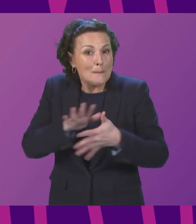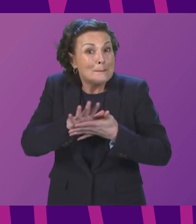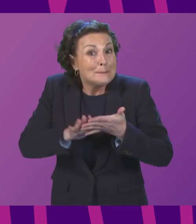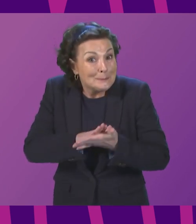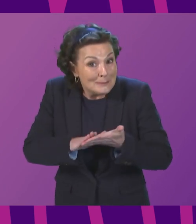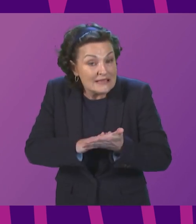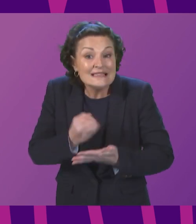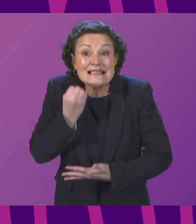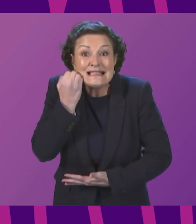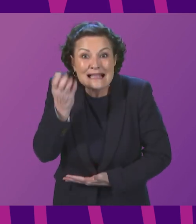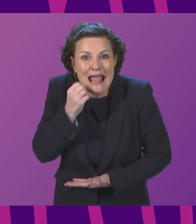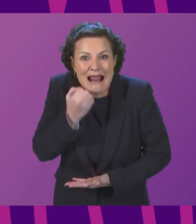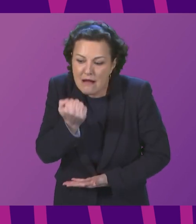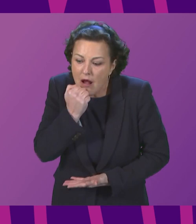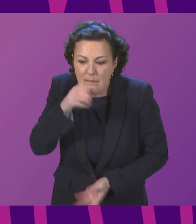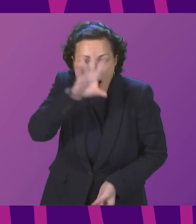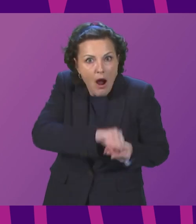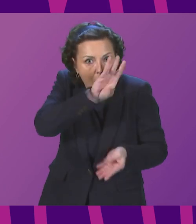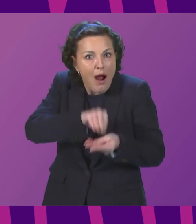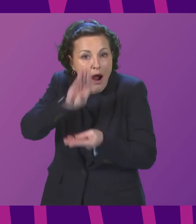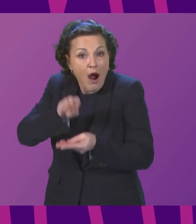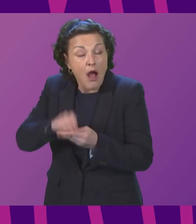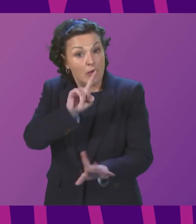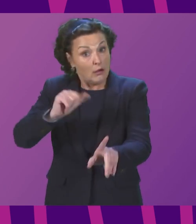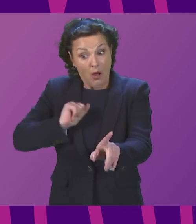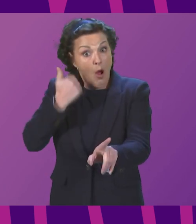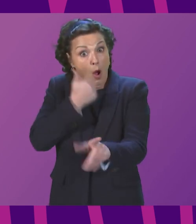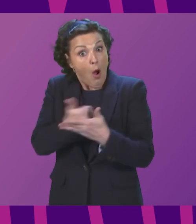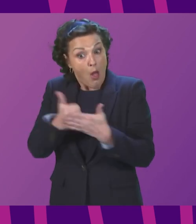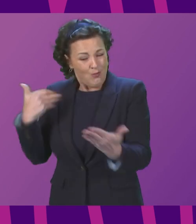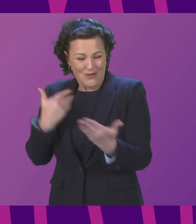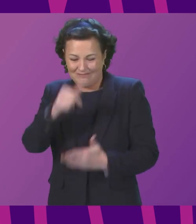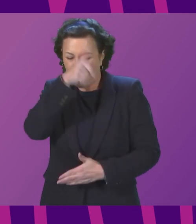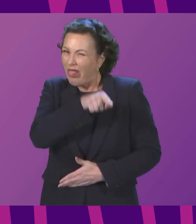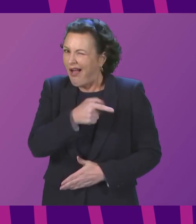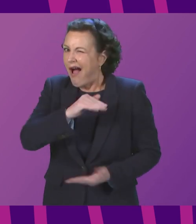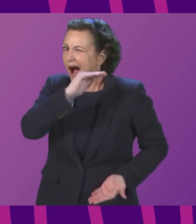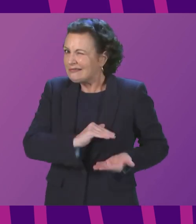tally of cases—which has always been an underestimate of the true level of infection—now